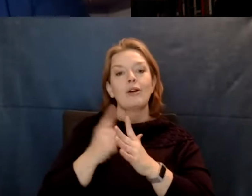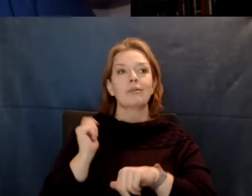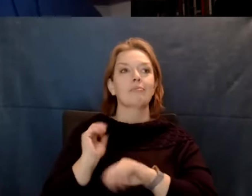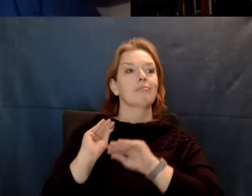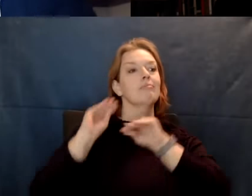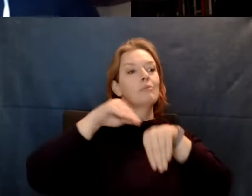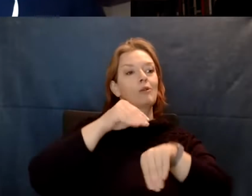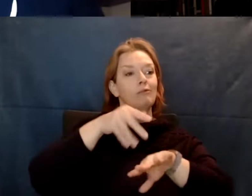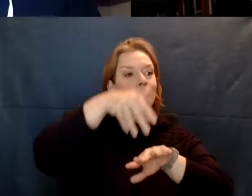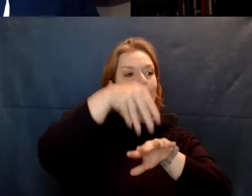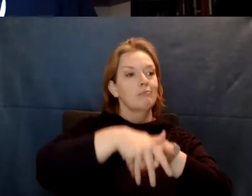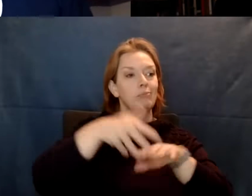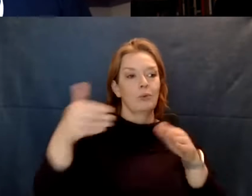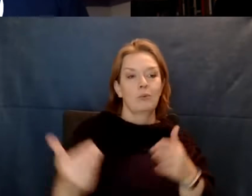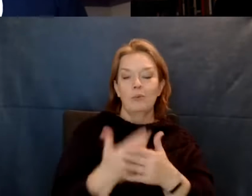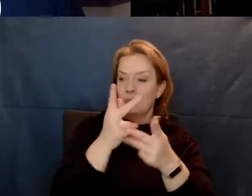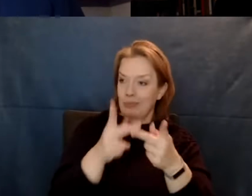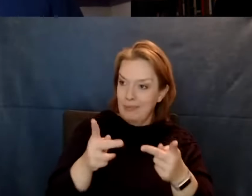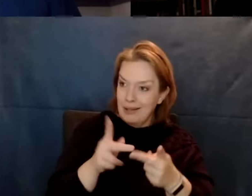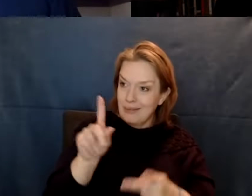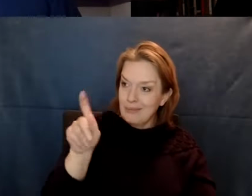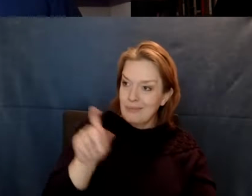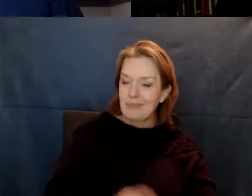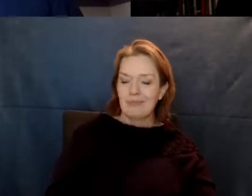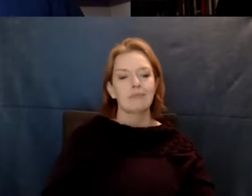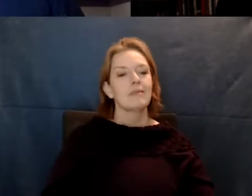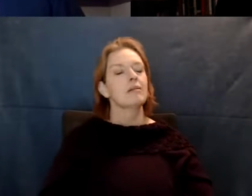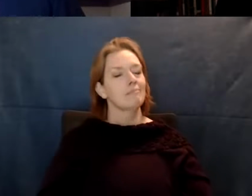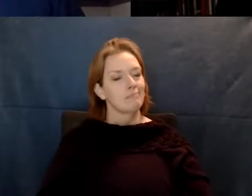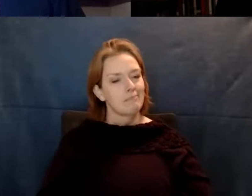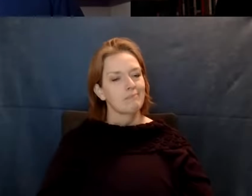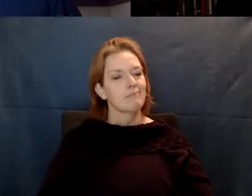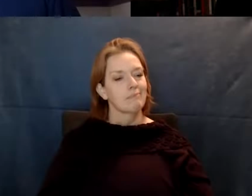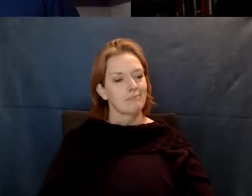J: Well part of that for me is going outside.